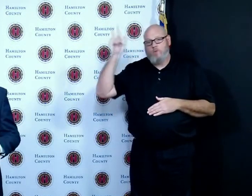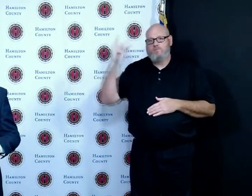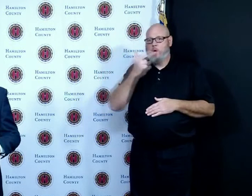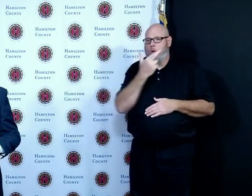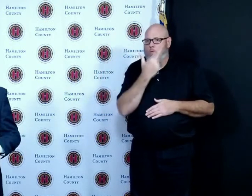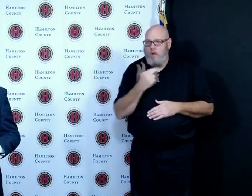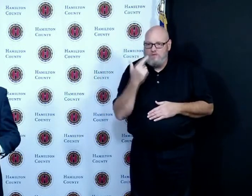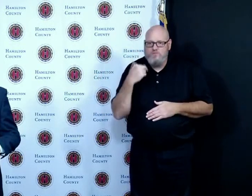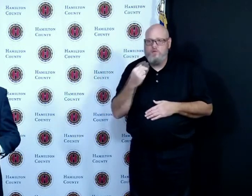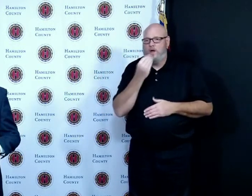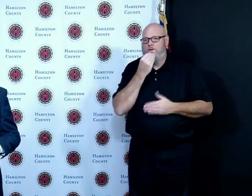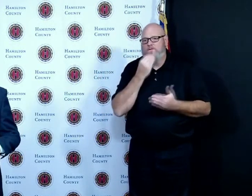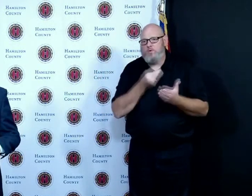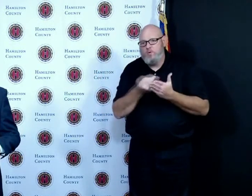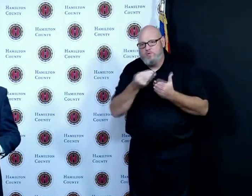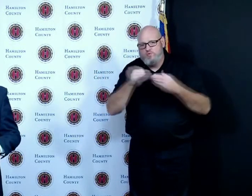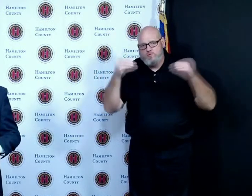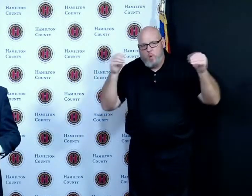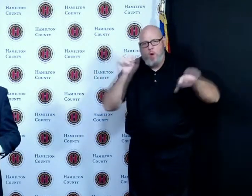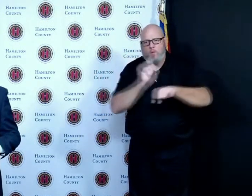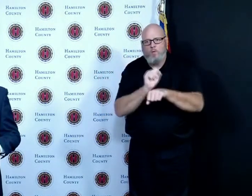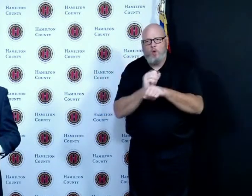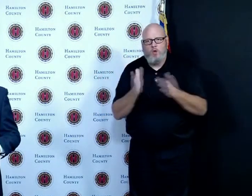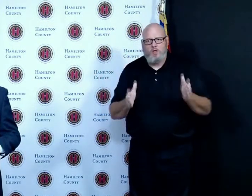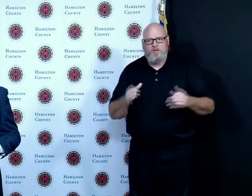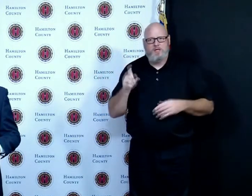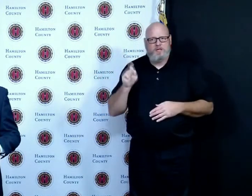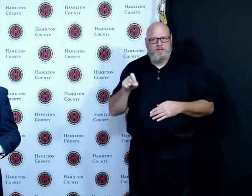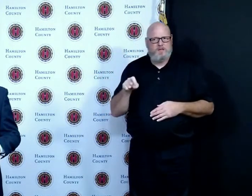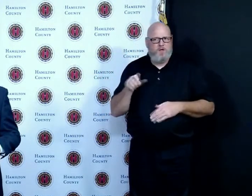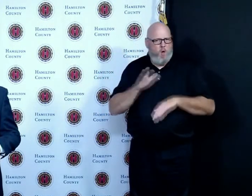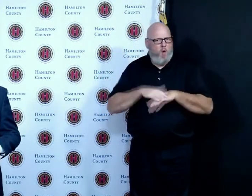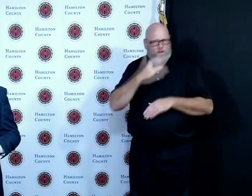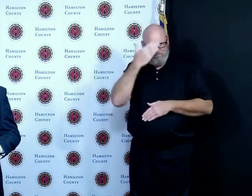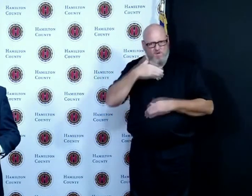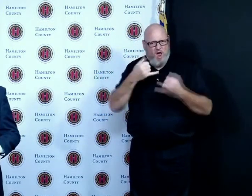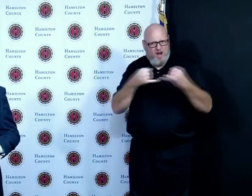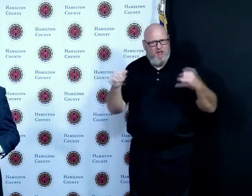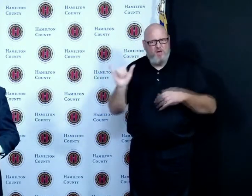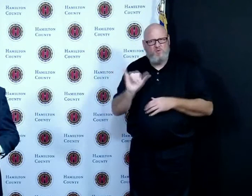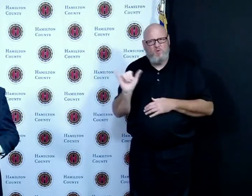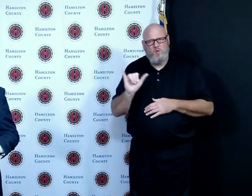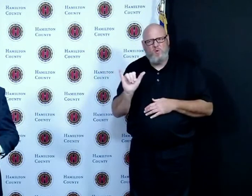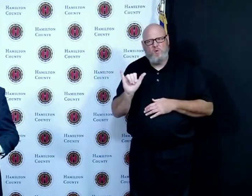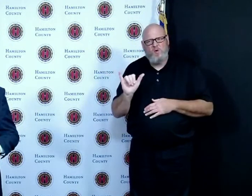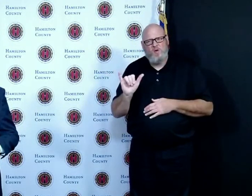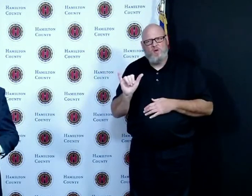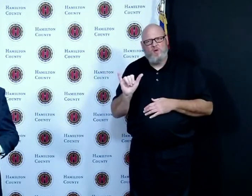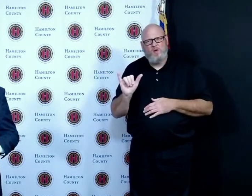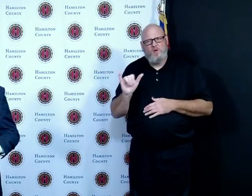we had a couple of UK variants show up in Kenton County what are you seeing what are your concerns